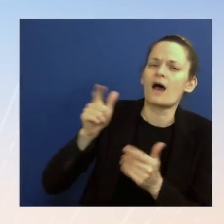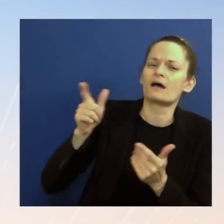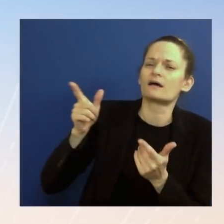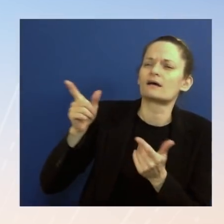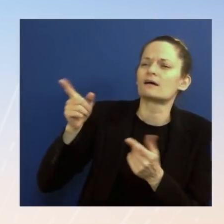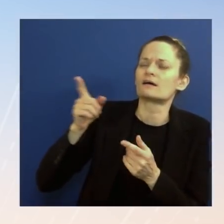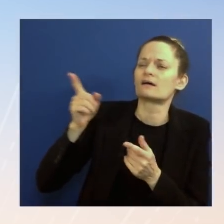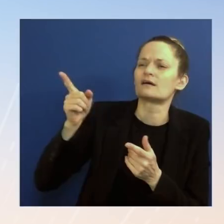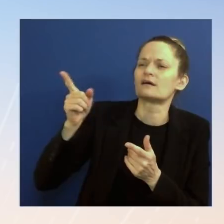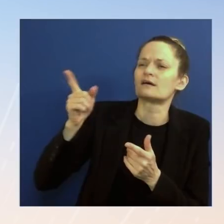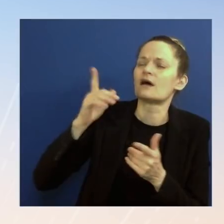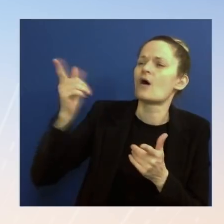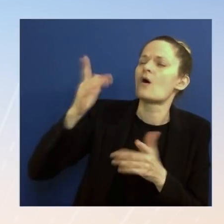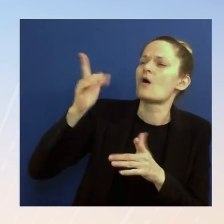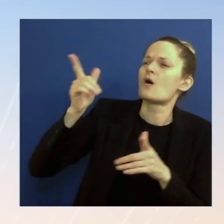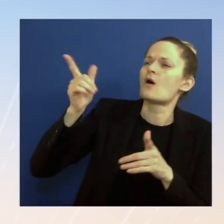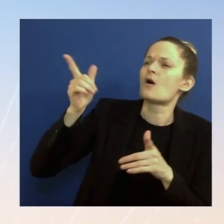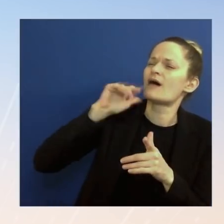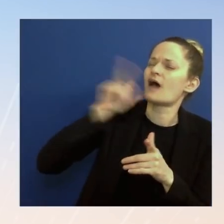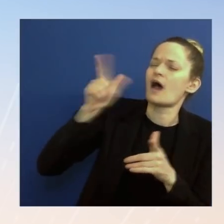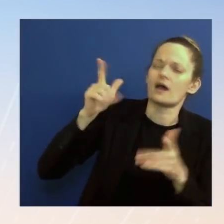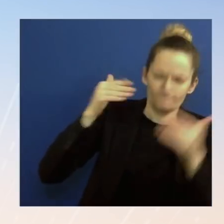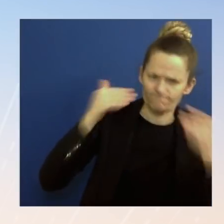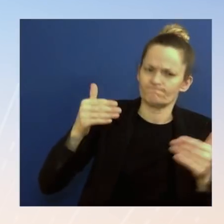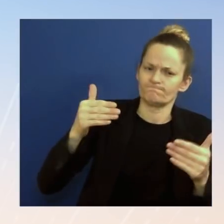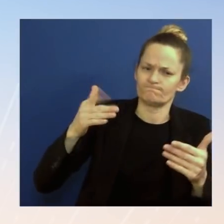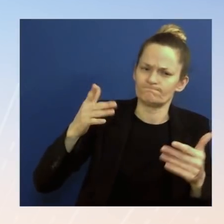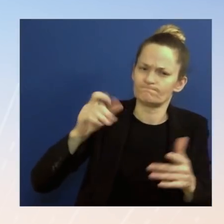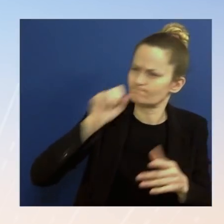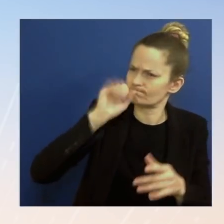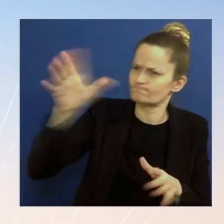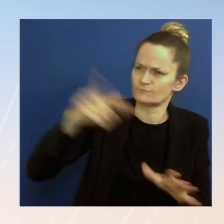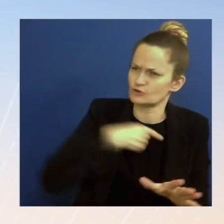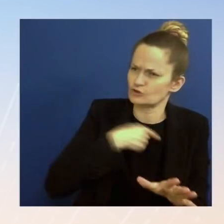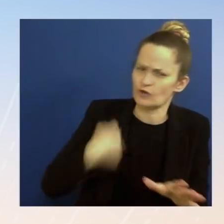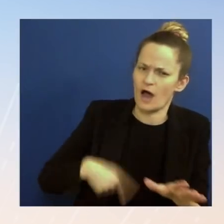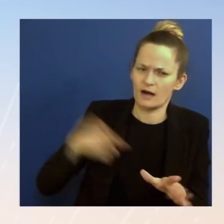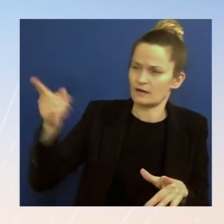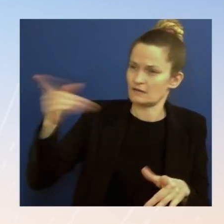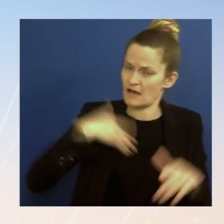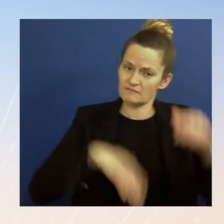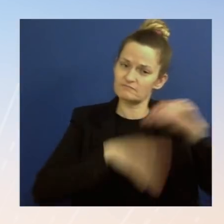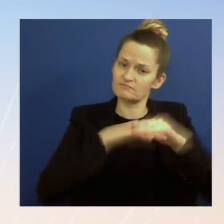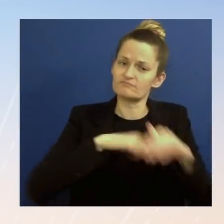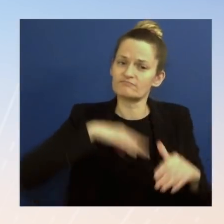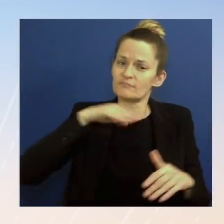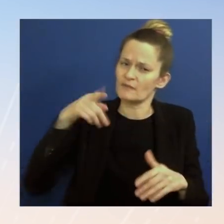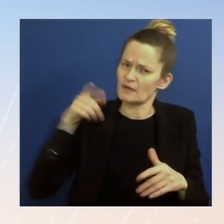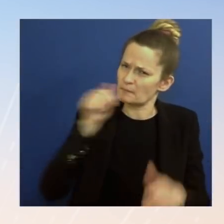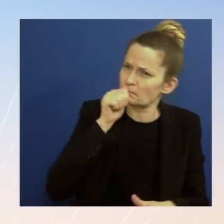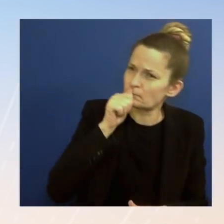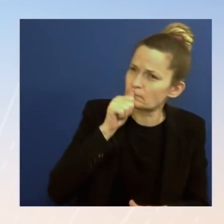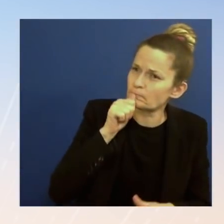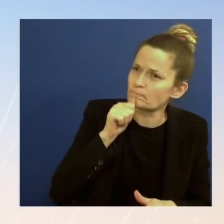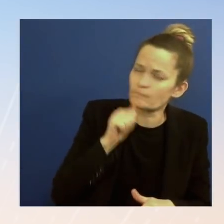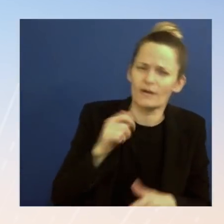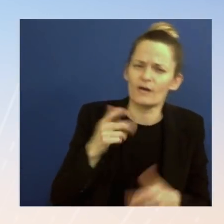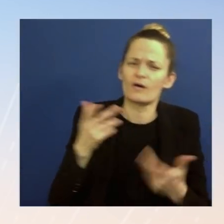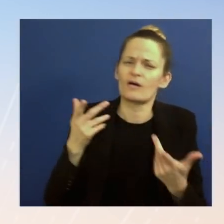because of that? Ms. Psaki: Let me see if I can answer your question, but tell me if I'm not. We don't like red lines around here, so I'm not going to use that phrasing.